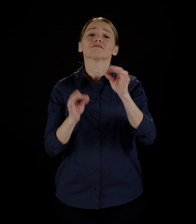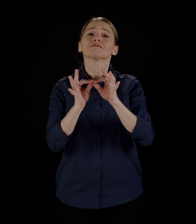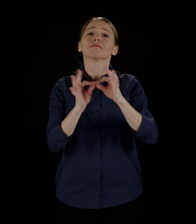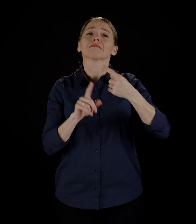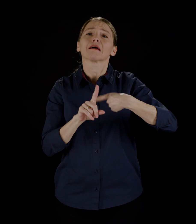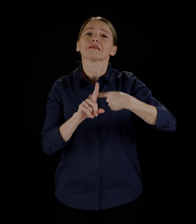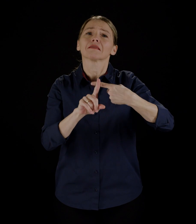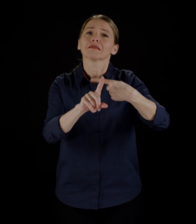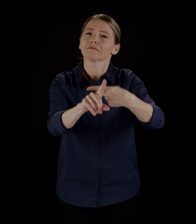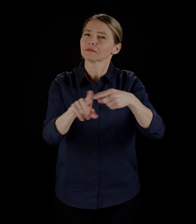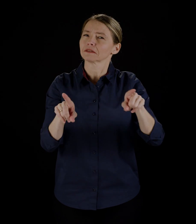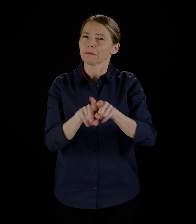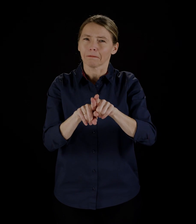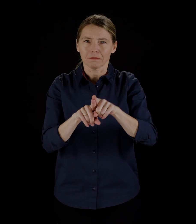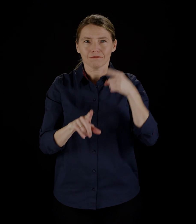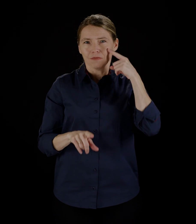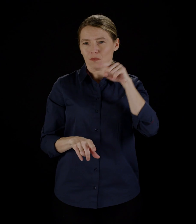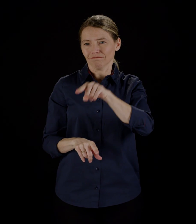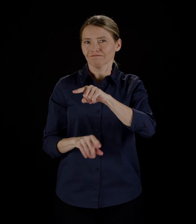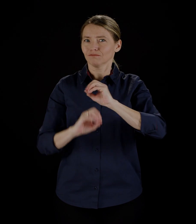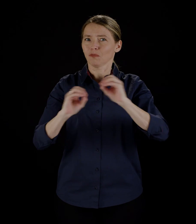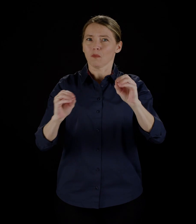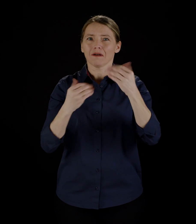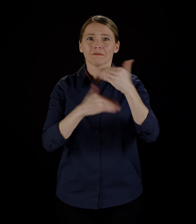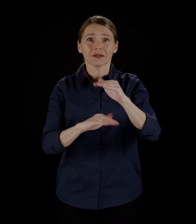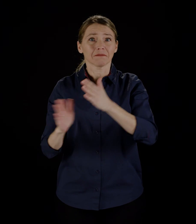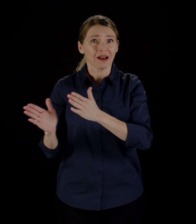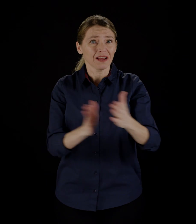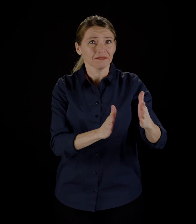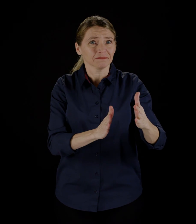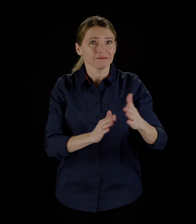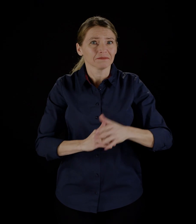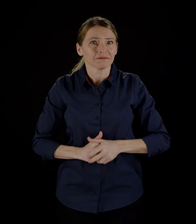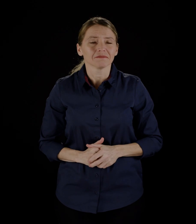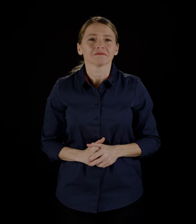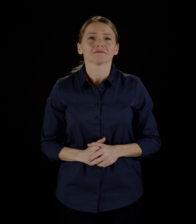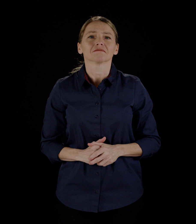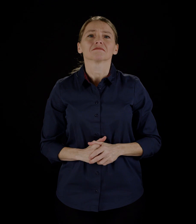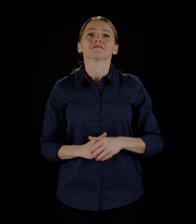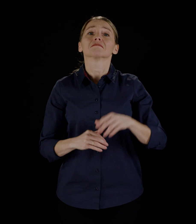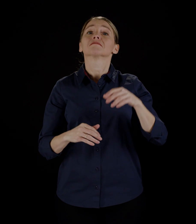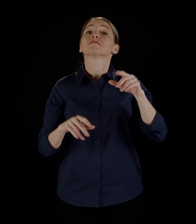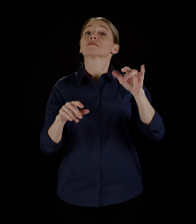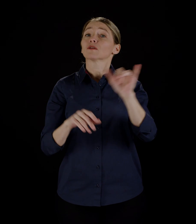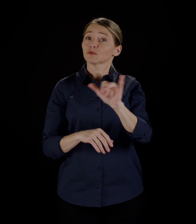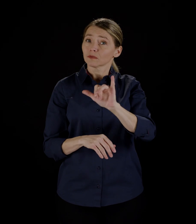Unlimited plans may be available on either fixed term contracts or month-to-month contracts.